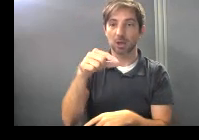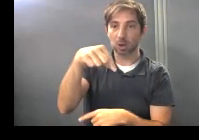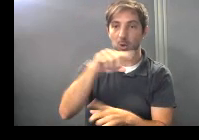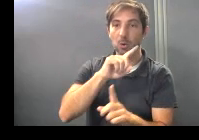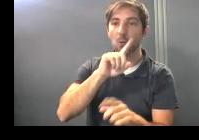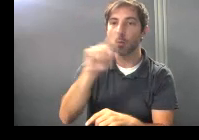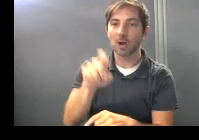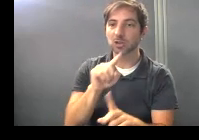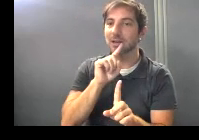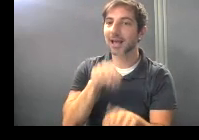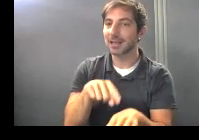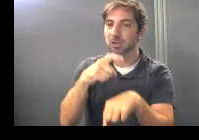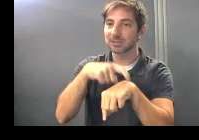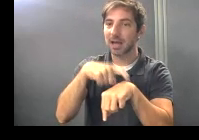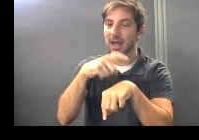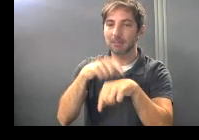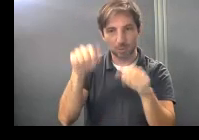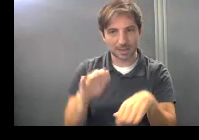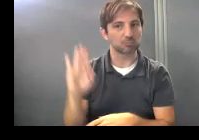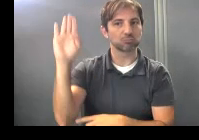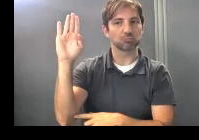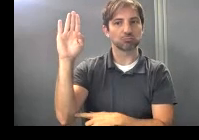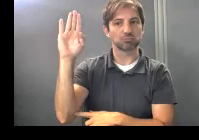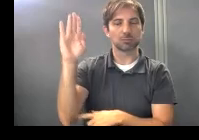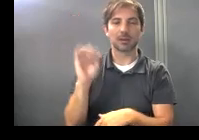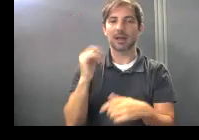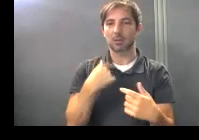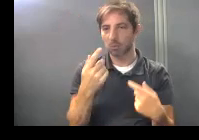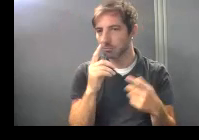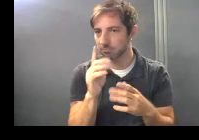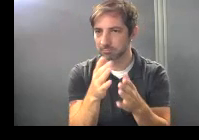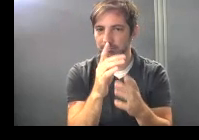WE'LL GIVE YOU PERMISSION. ON WINDOWS, ALT Y.